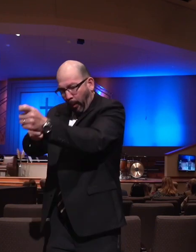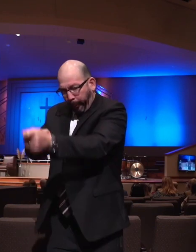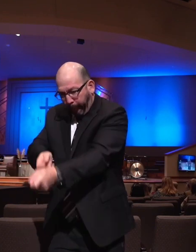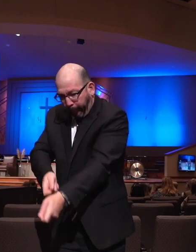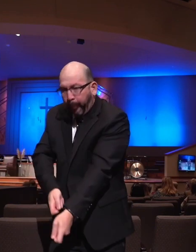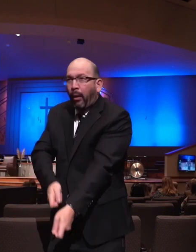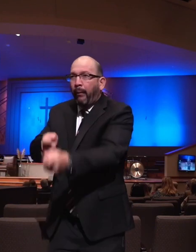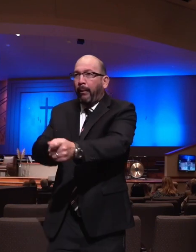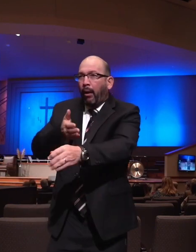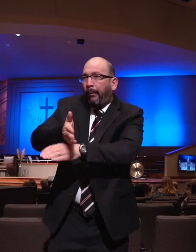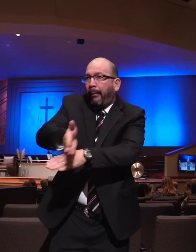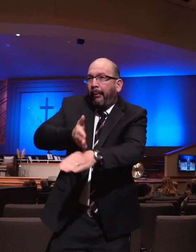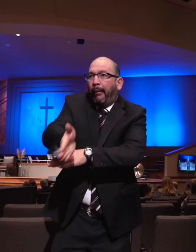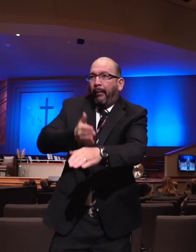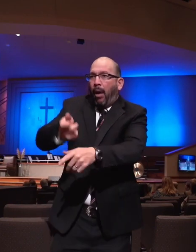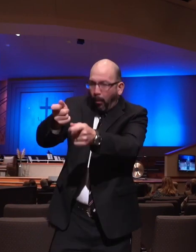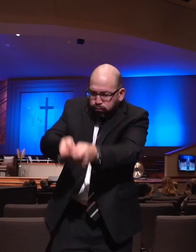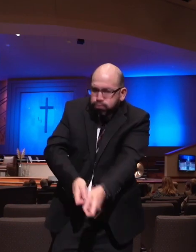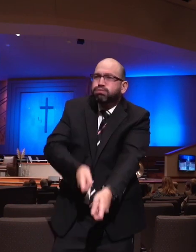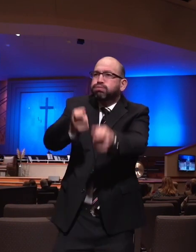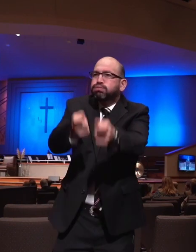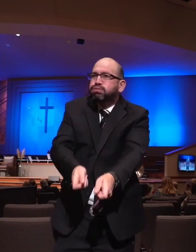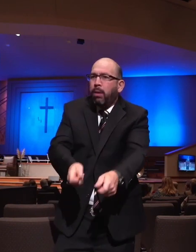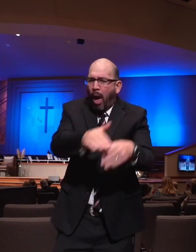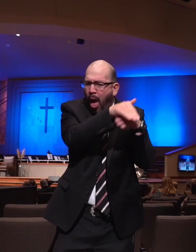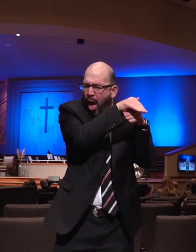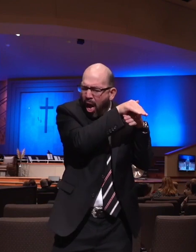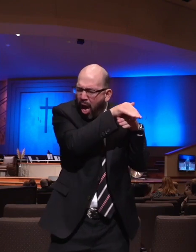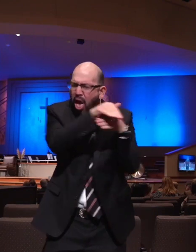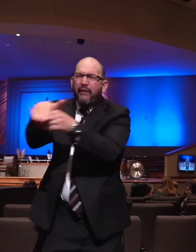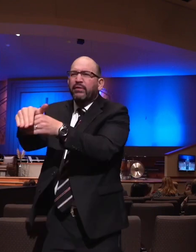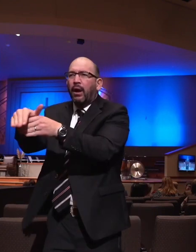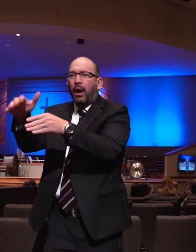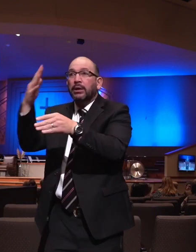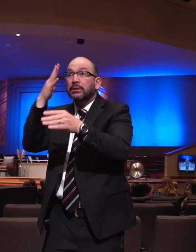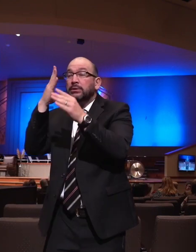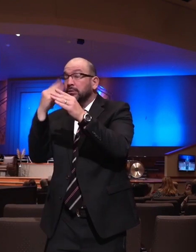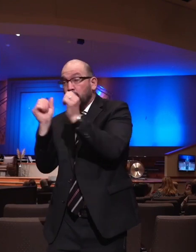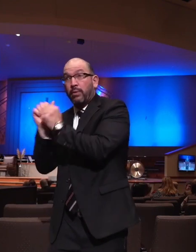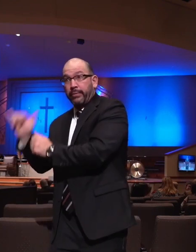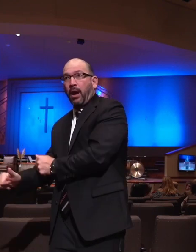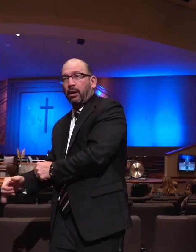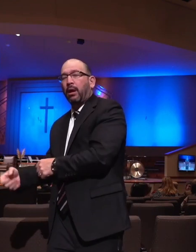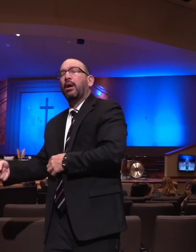bagged more trash bags in my entire life than we did the fall